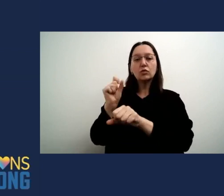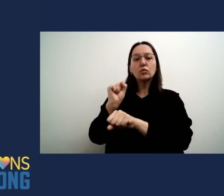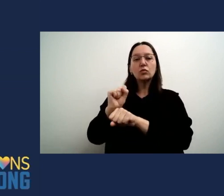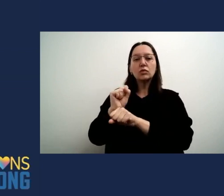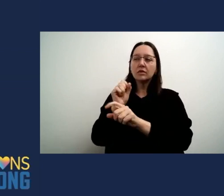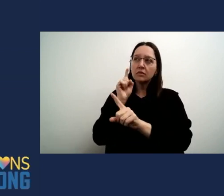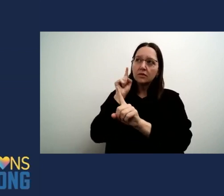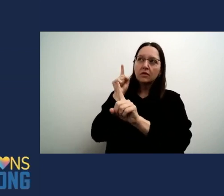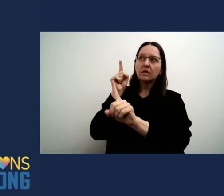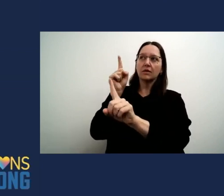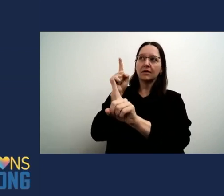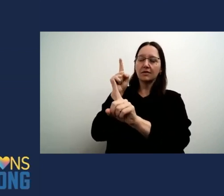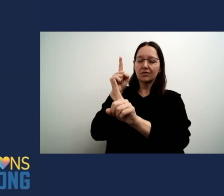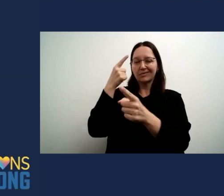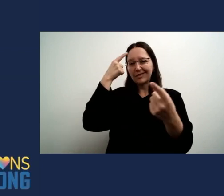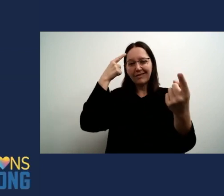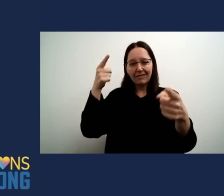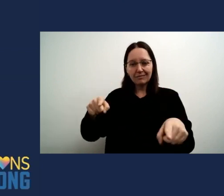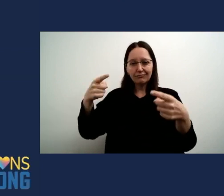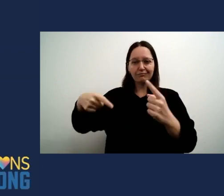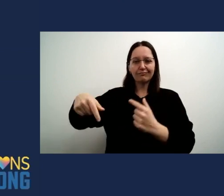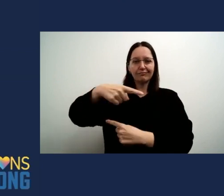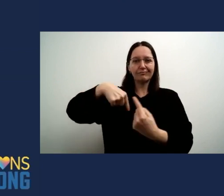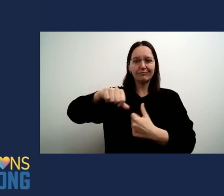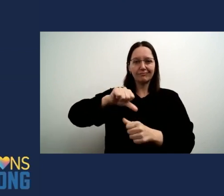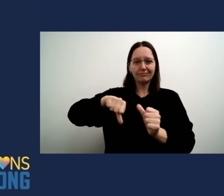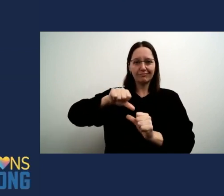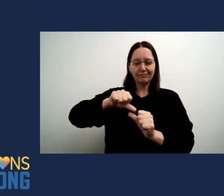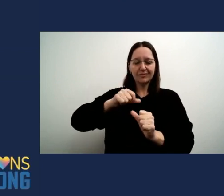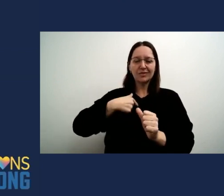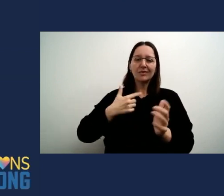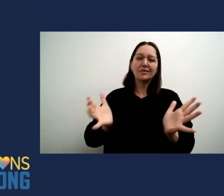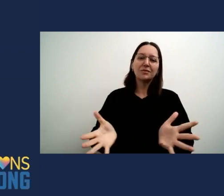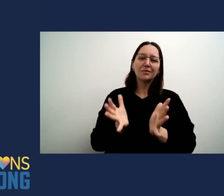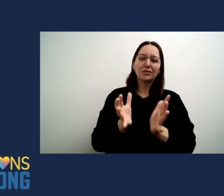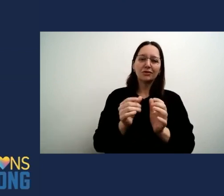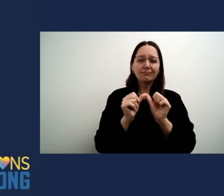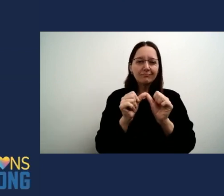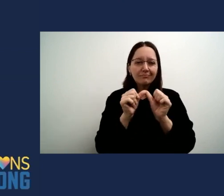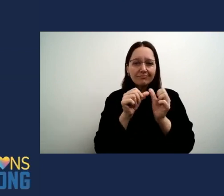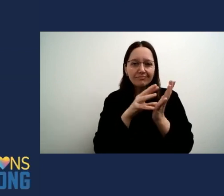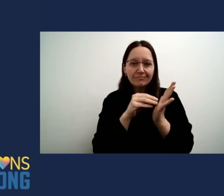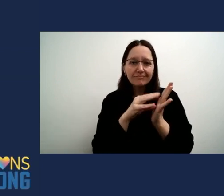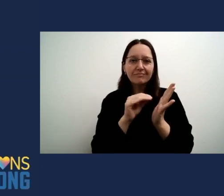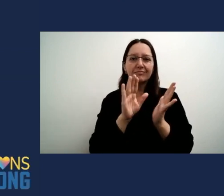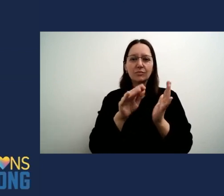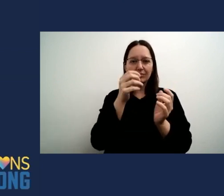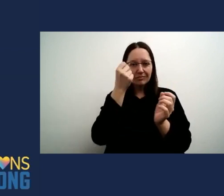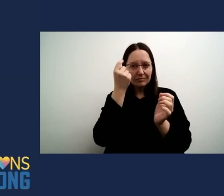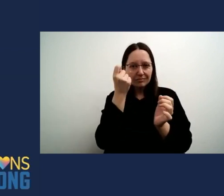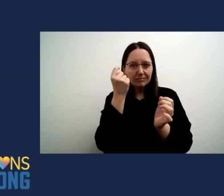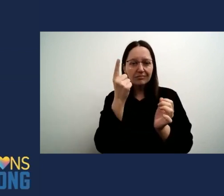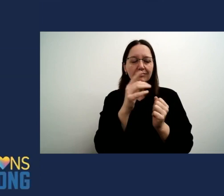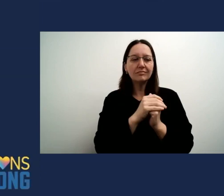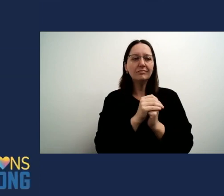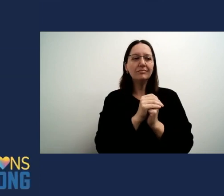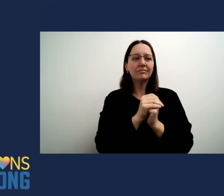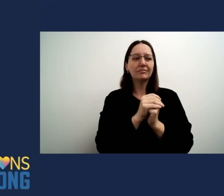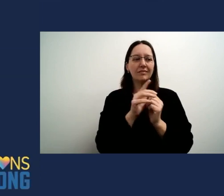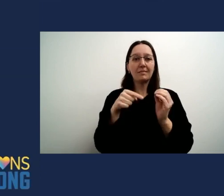was on understanding and compassion in these very challenging times. Through this series, we have spent time